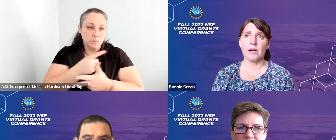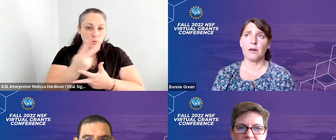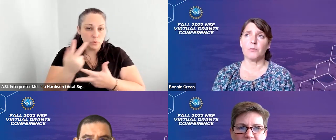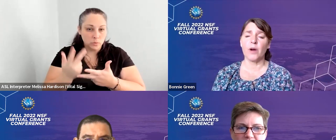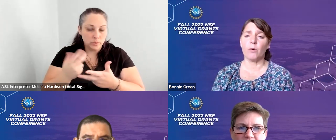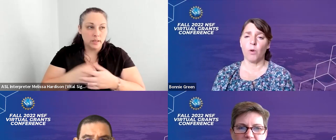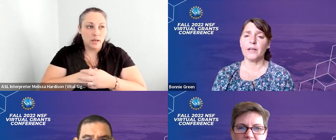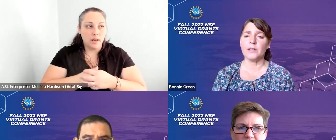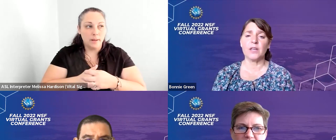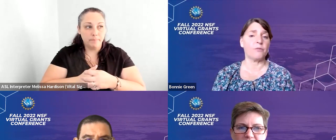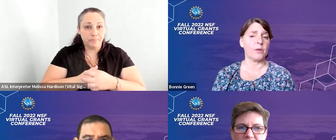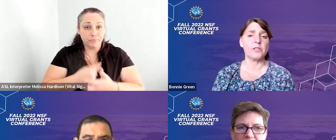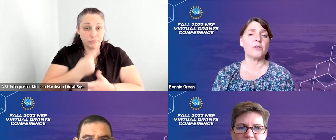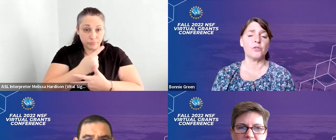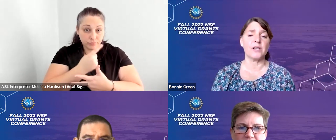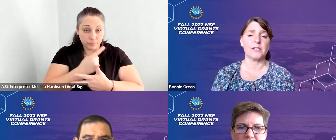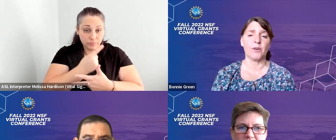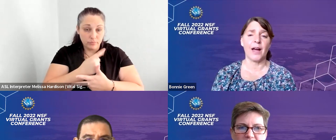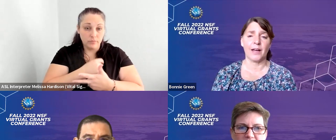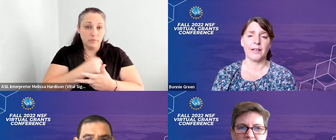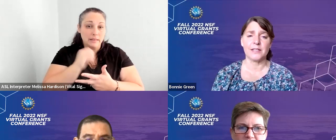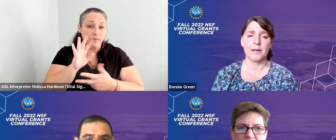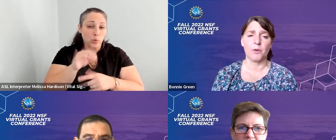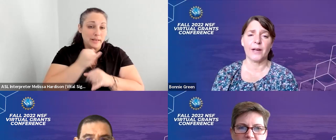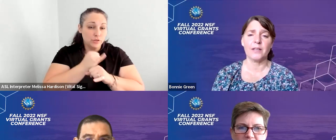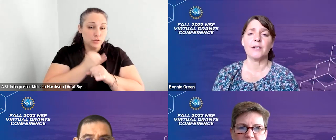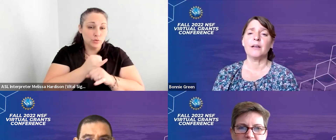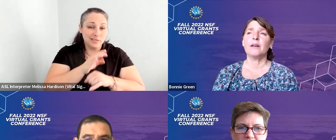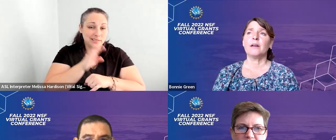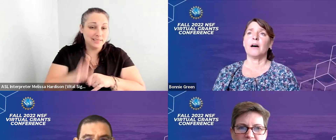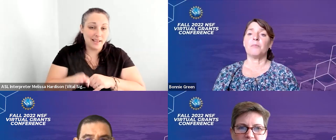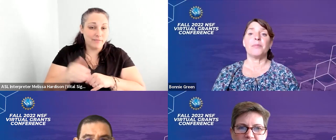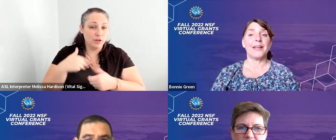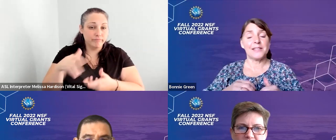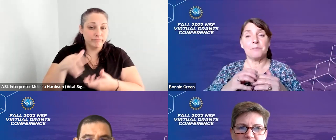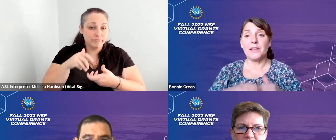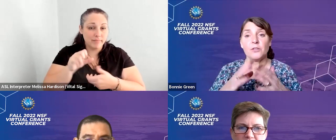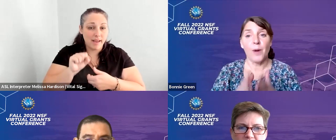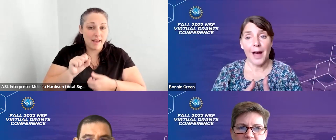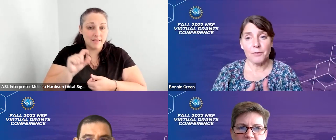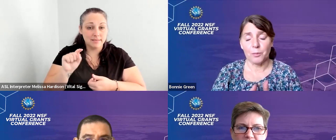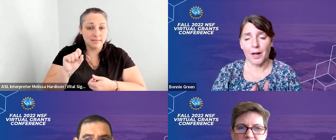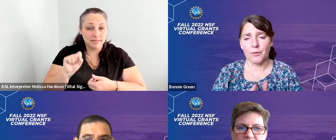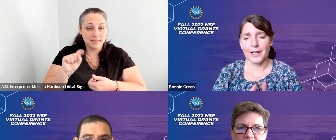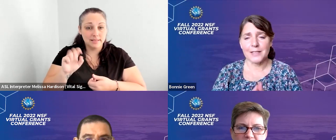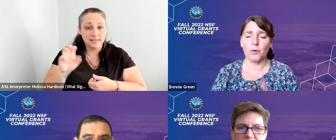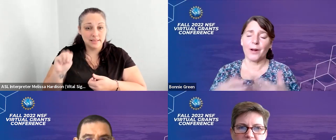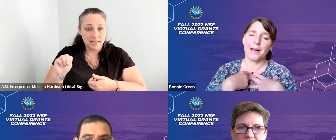Track 1 is if your institution has never had an S-STEM grant. That doesn't mean that you have to apply for an S-STEM grant.